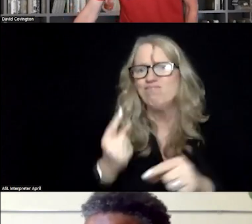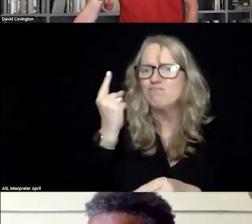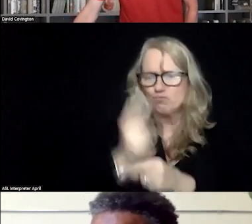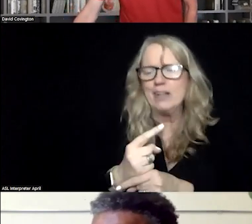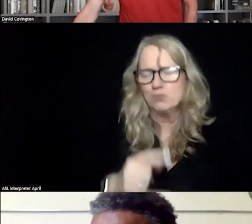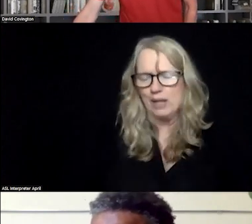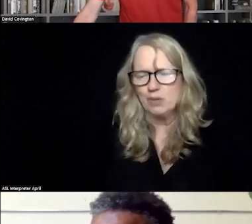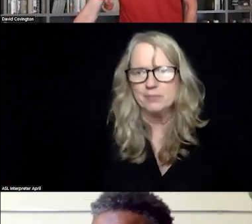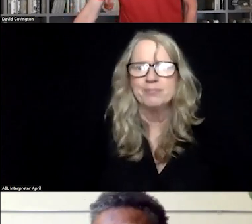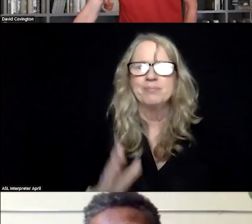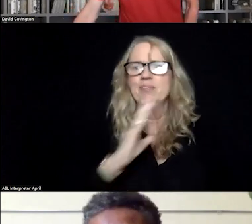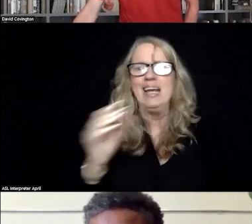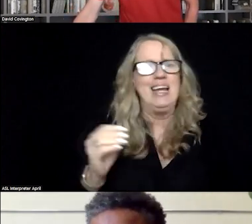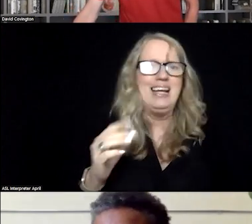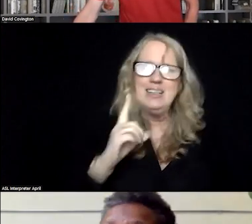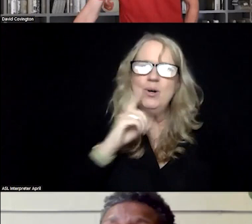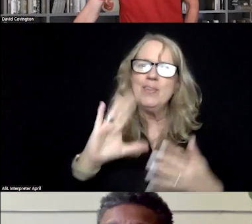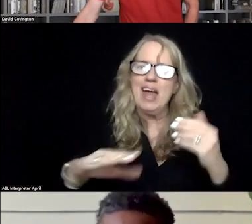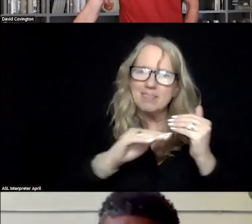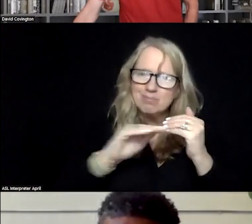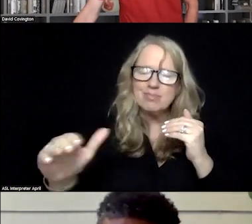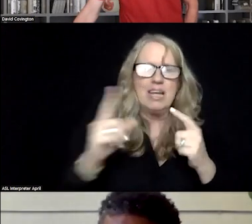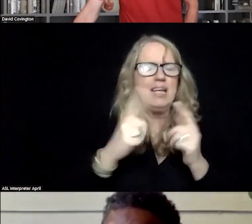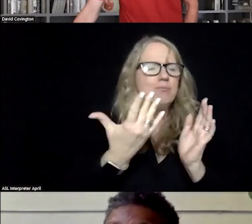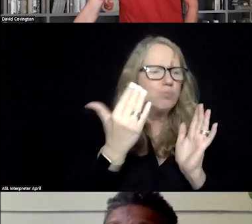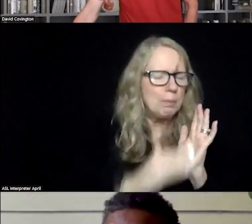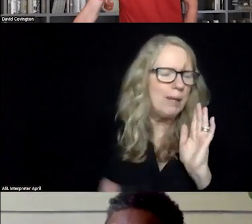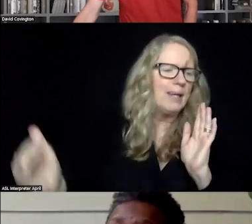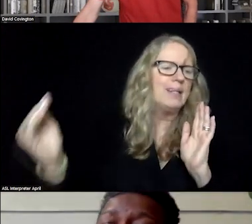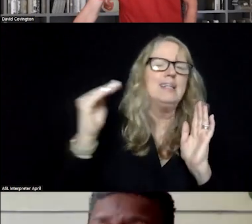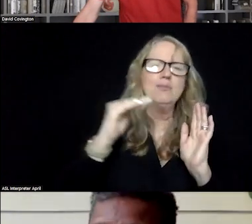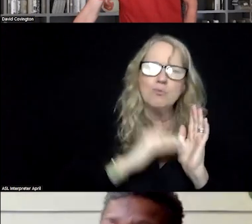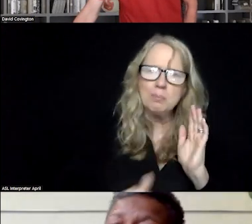THE THIRD IS JUST CONSISTENT AND REPETITIVE MARKETING EDUCATION